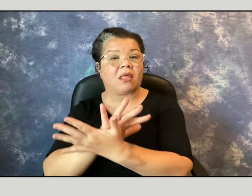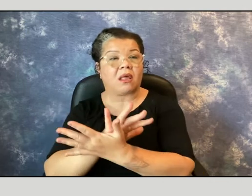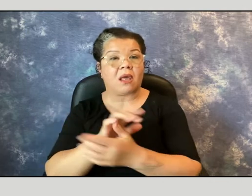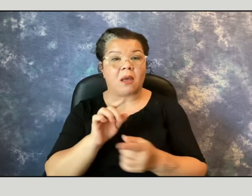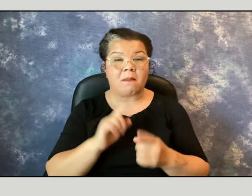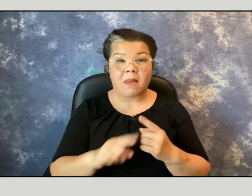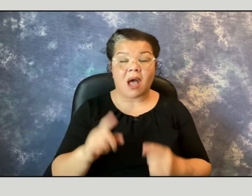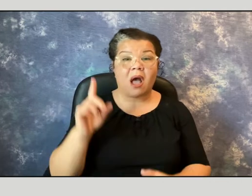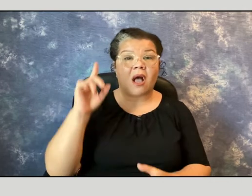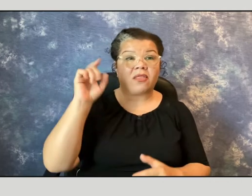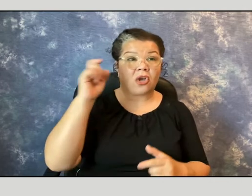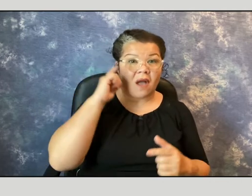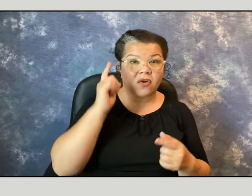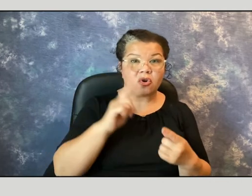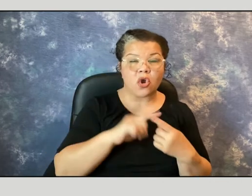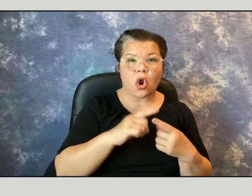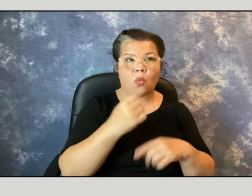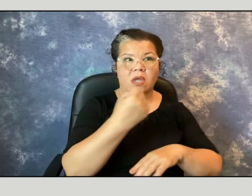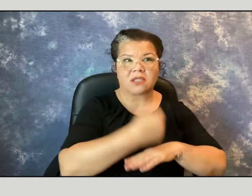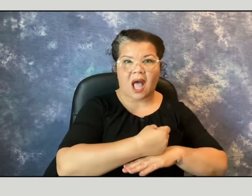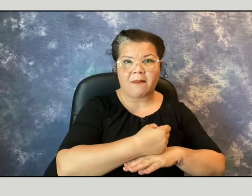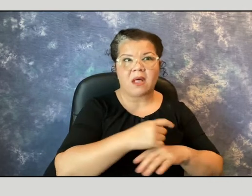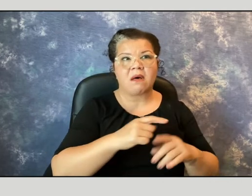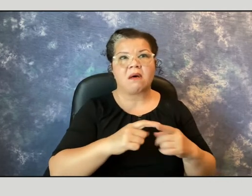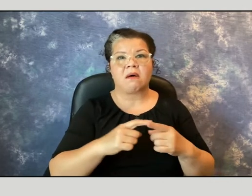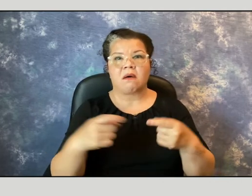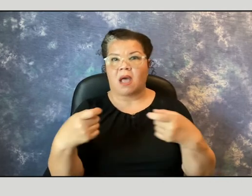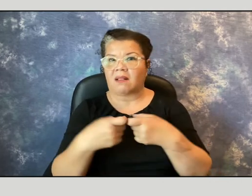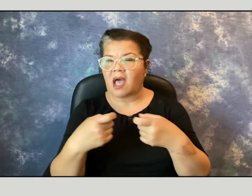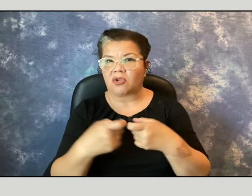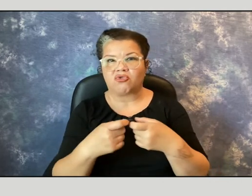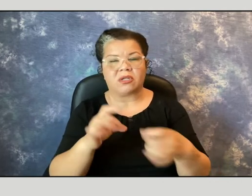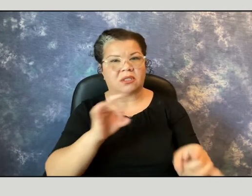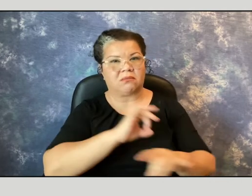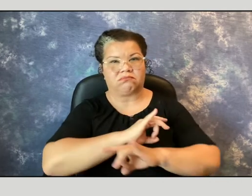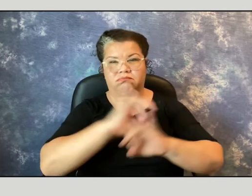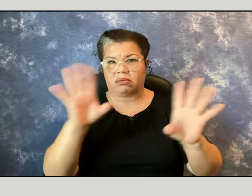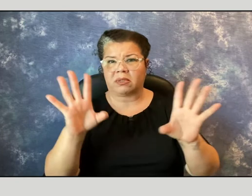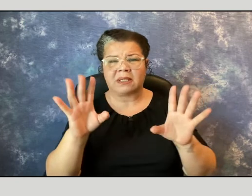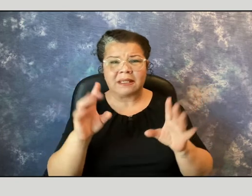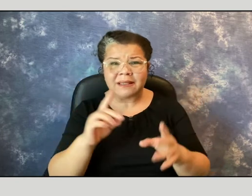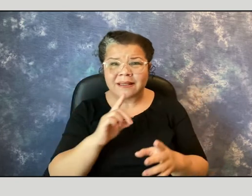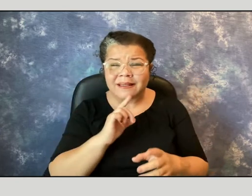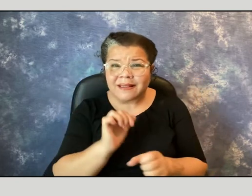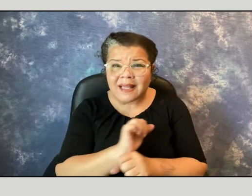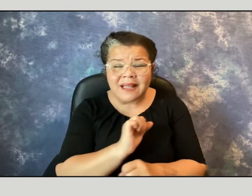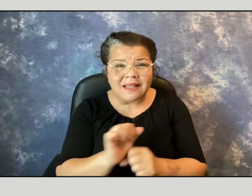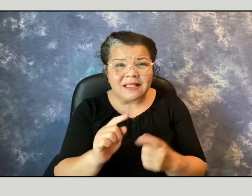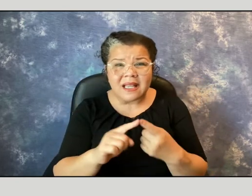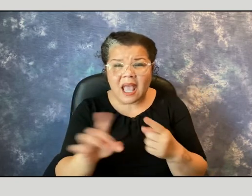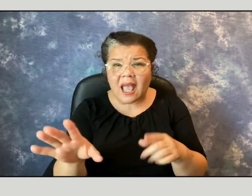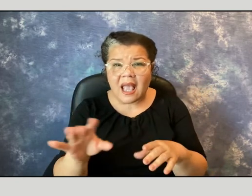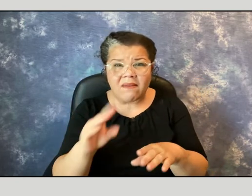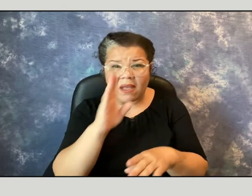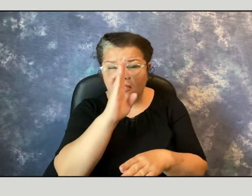There's an electricity crisis that actually doesn't even directly have to do with the hurricane itself.